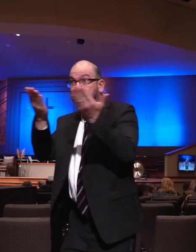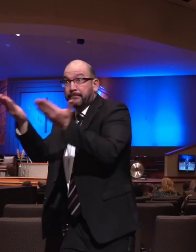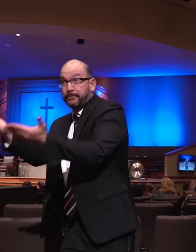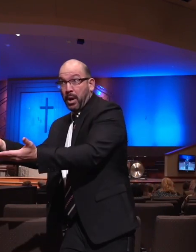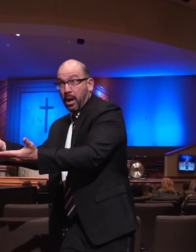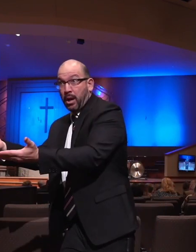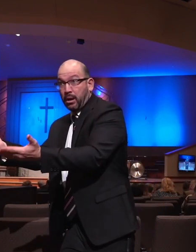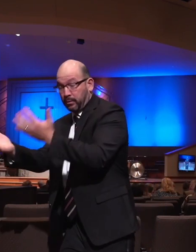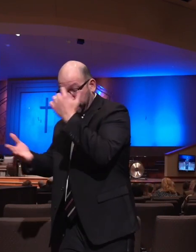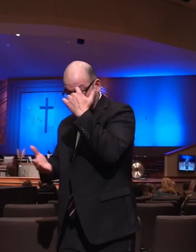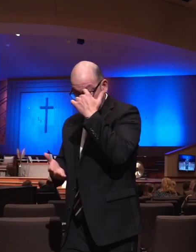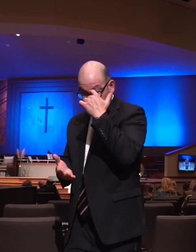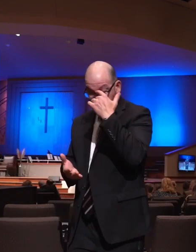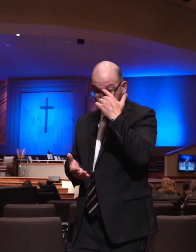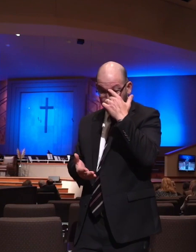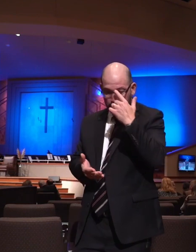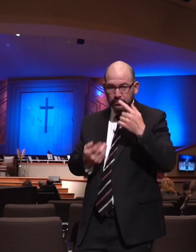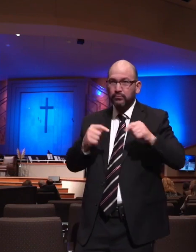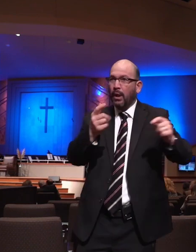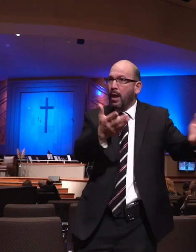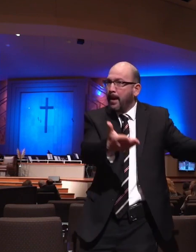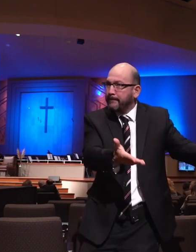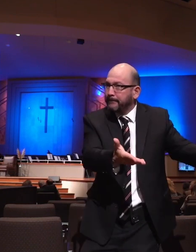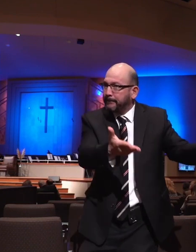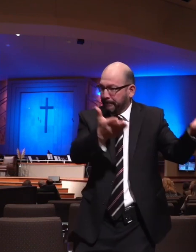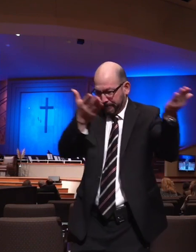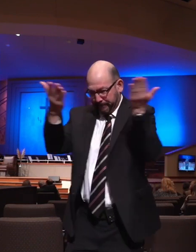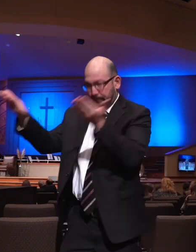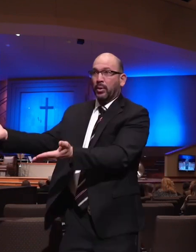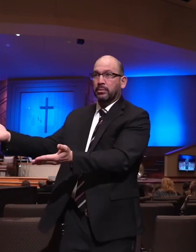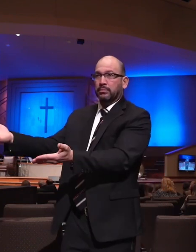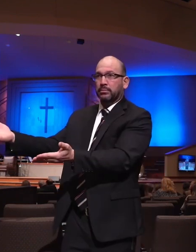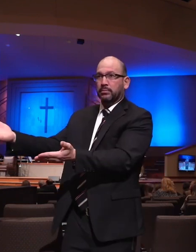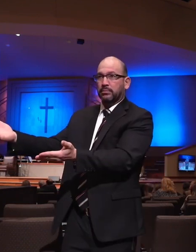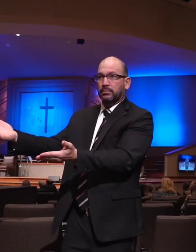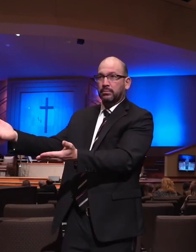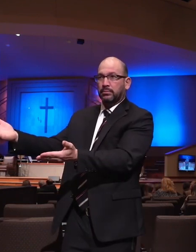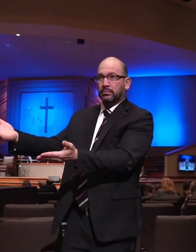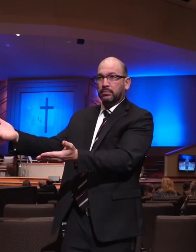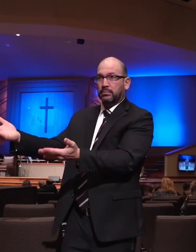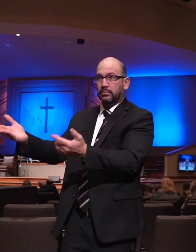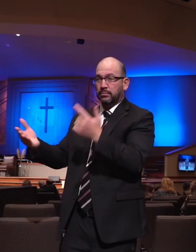breakfast for you guys they sought means there's going to be divine appointments